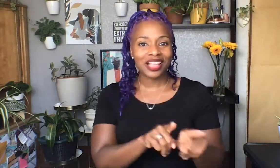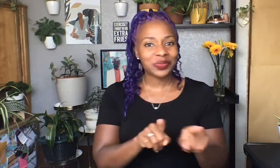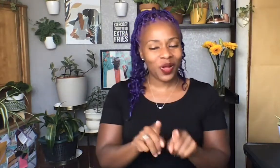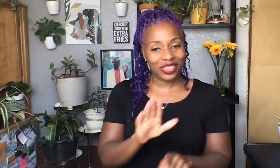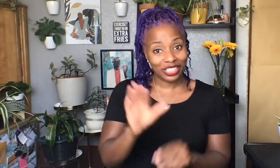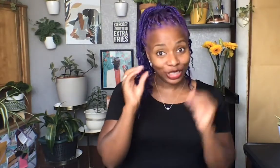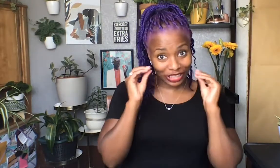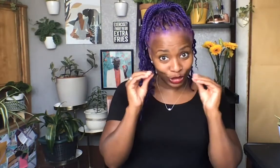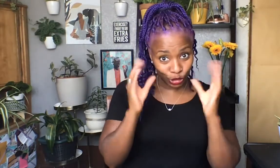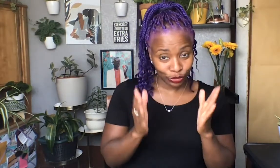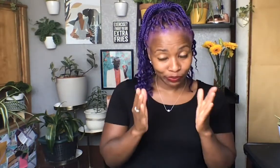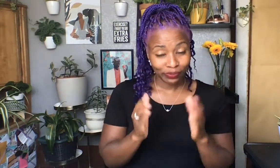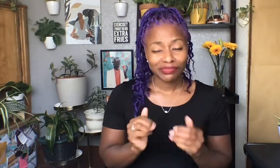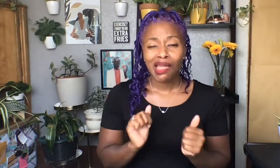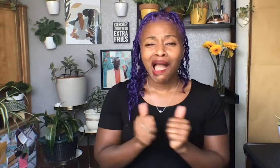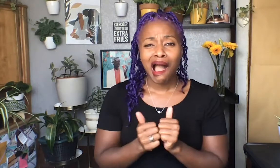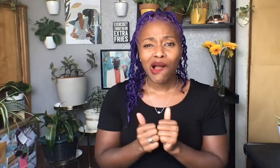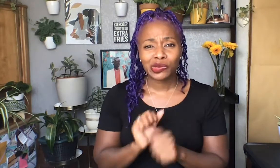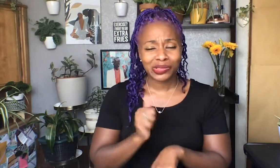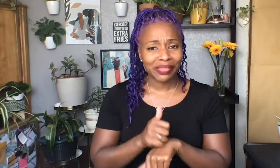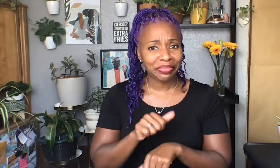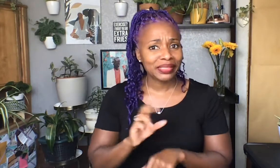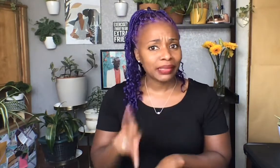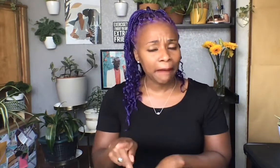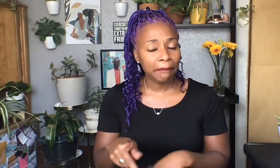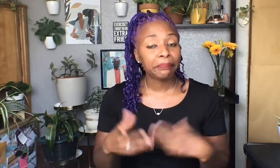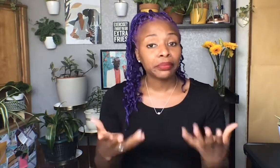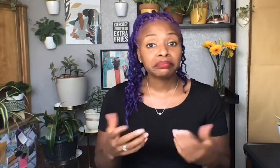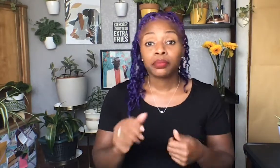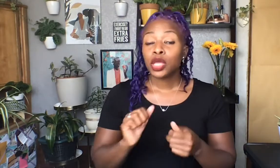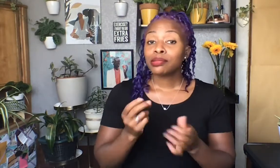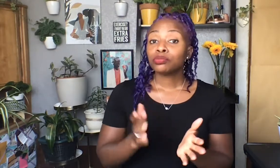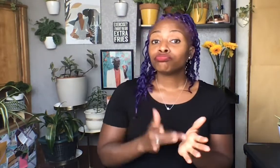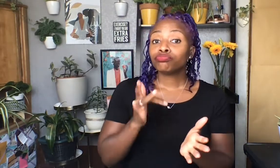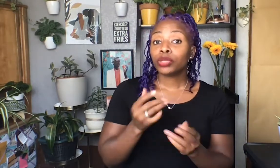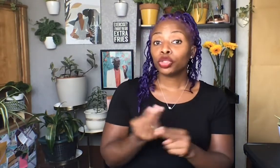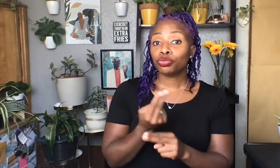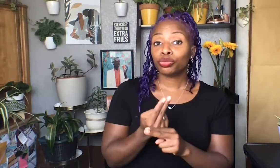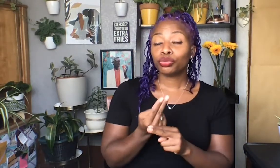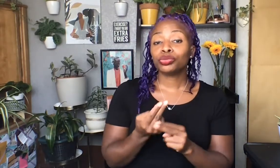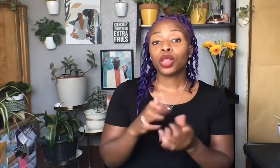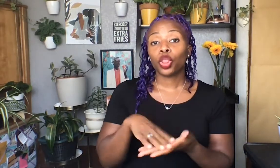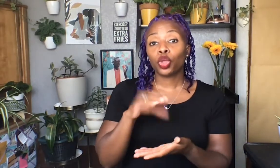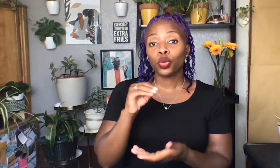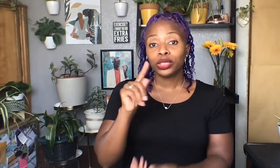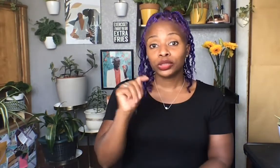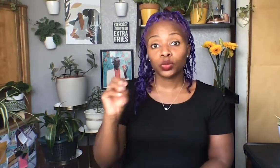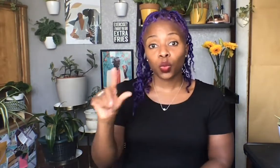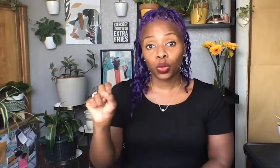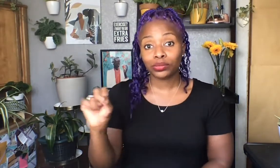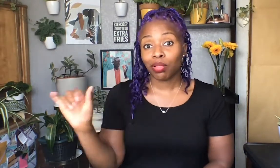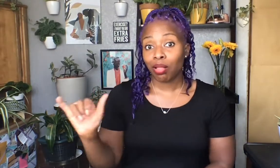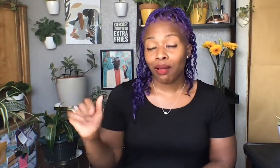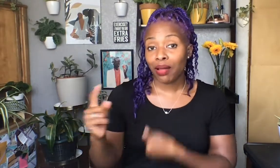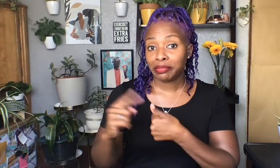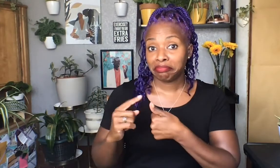as well as their teachers. How do you set this up? Take advantage of various learning tools such as